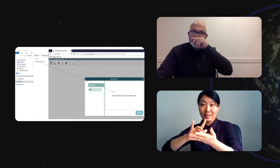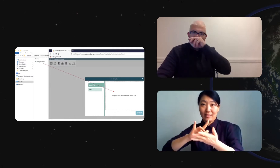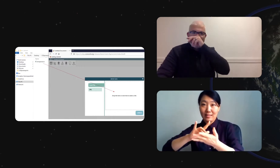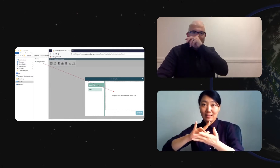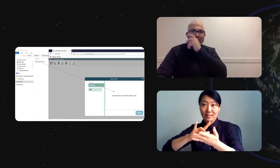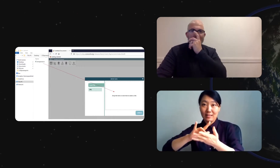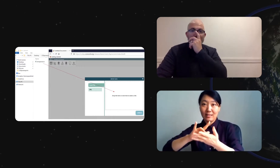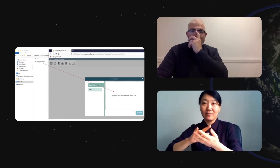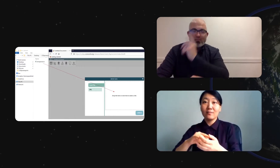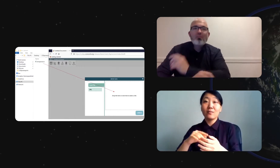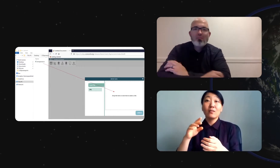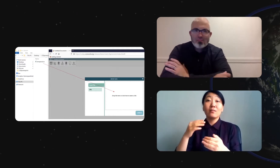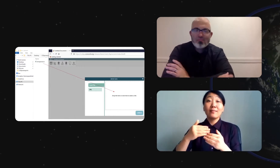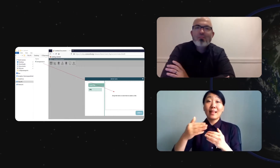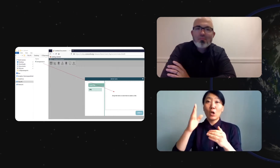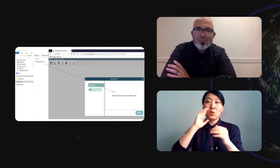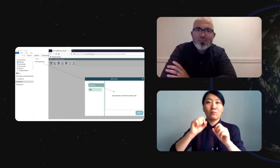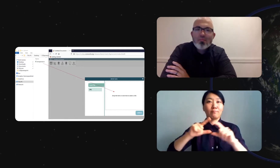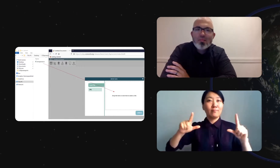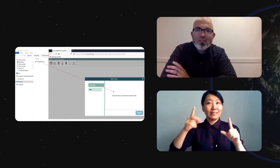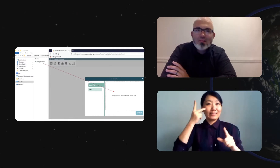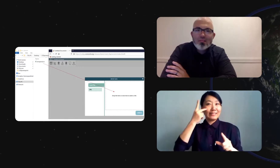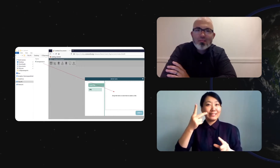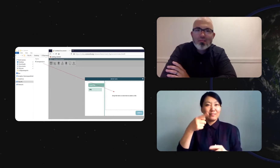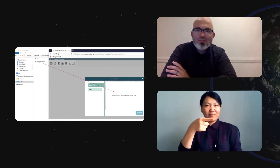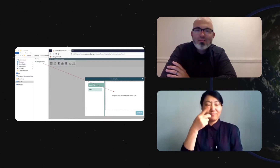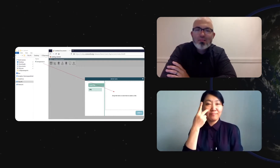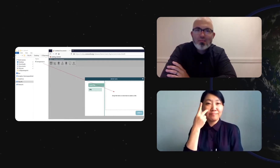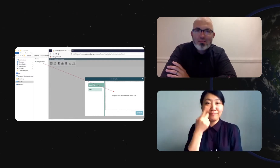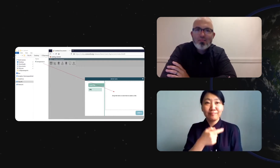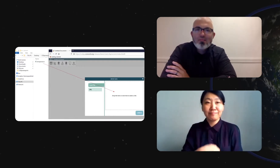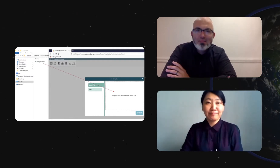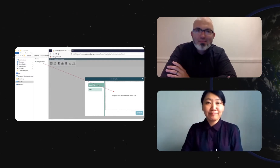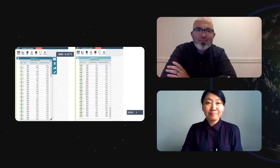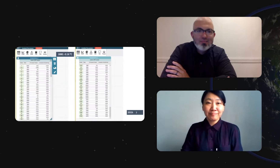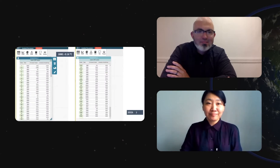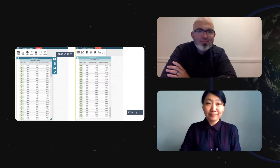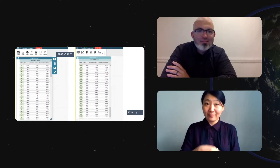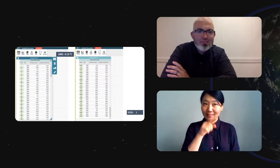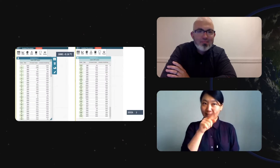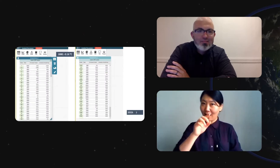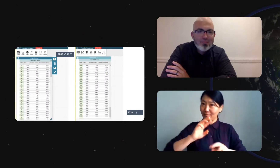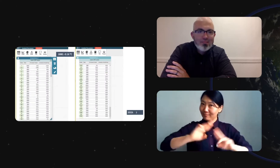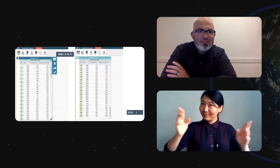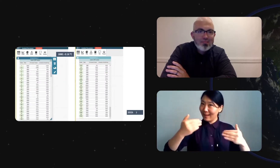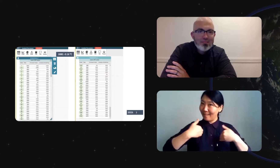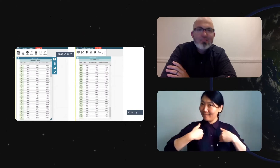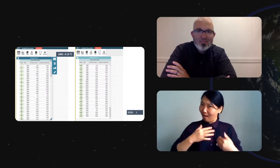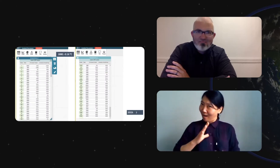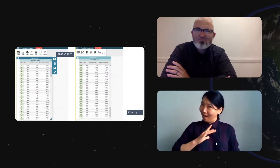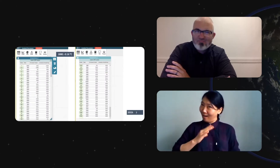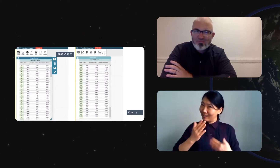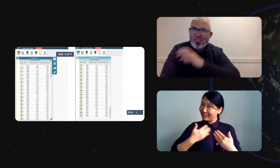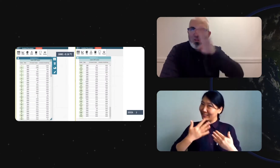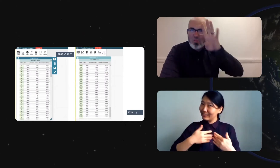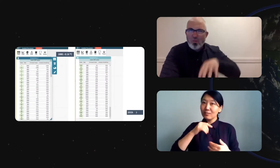Then, the tables will pop up. Very handy!